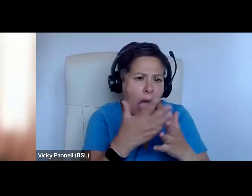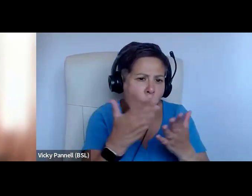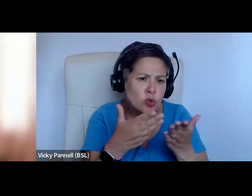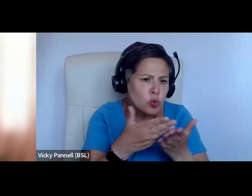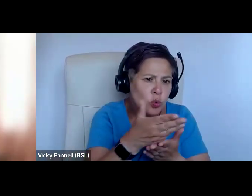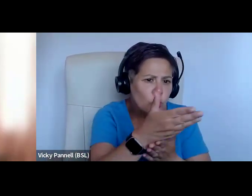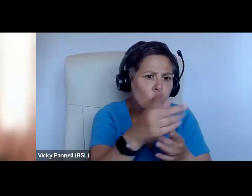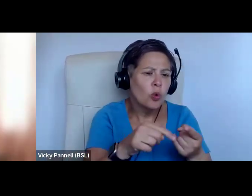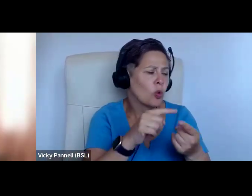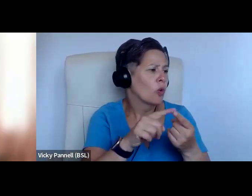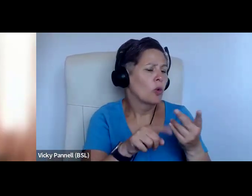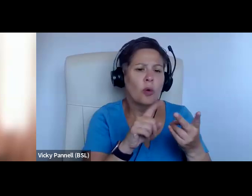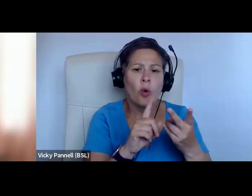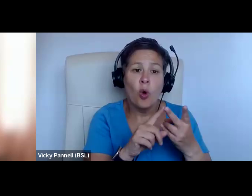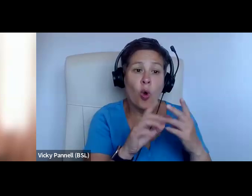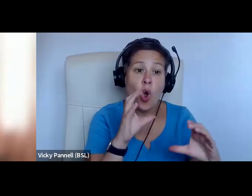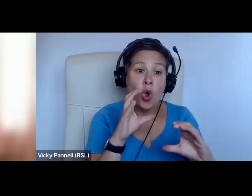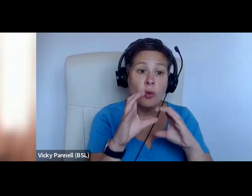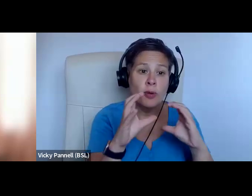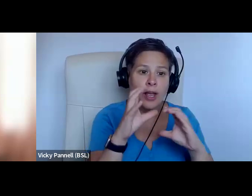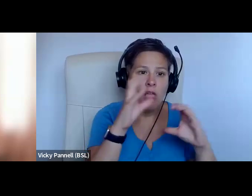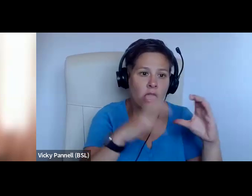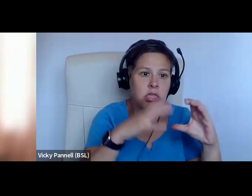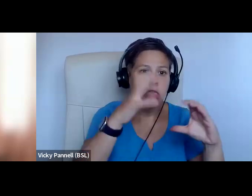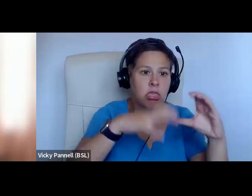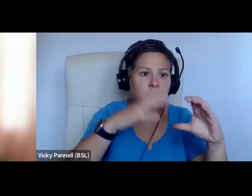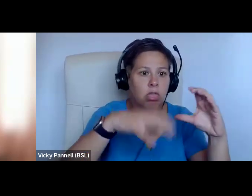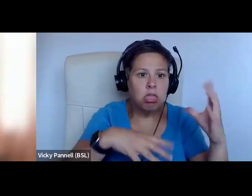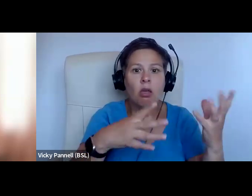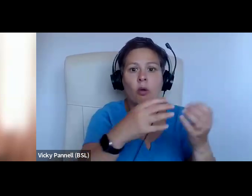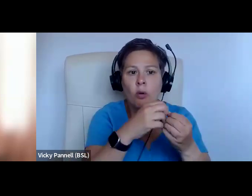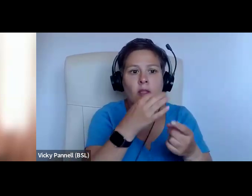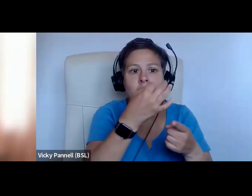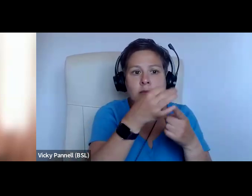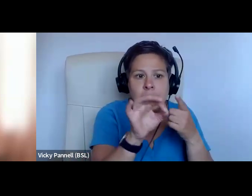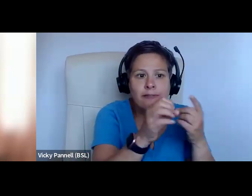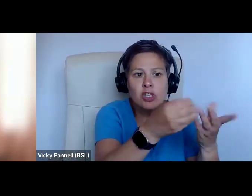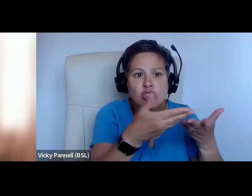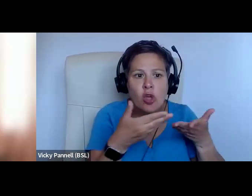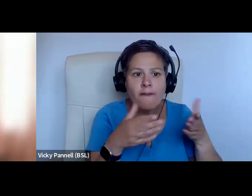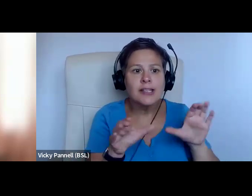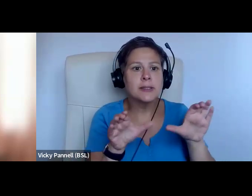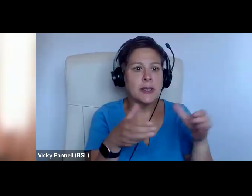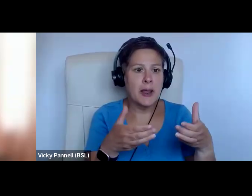So what's great about the APP? Well, the OFS intention with these strategies